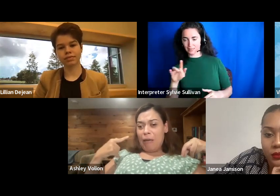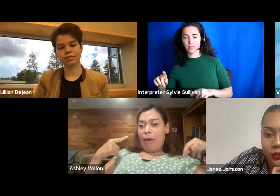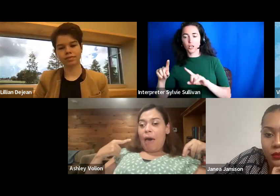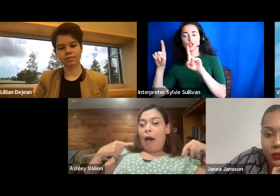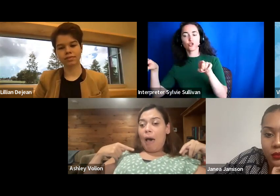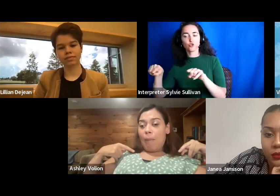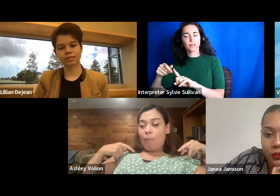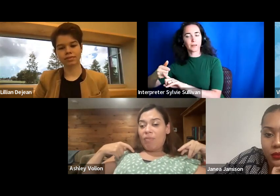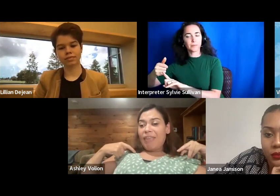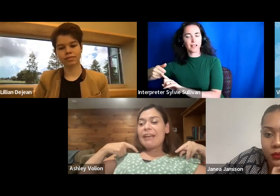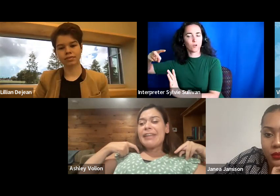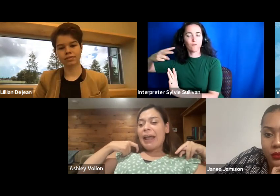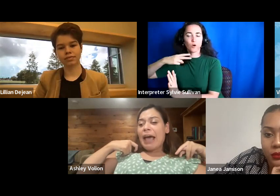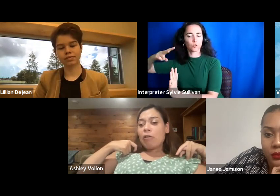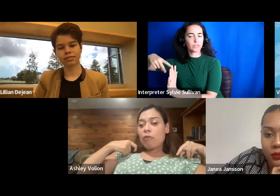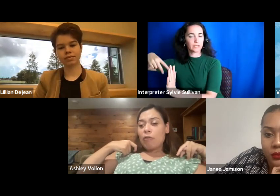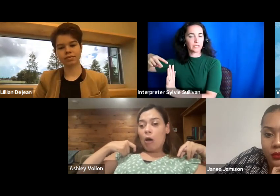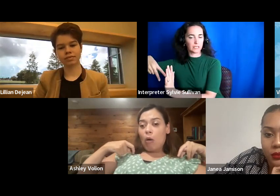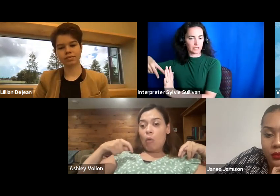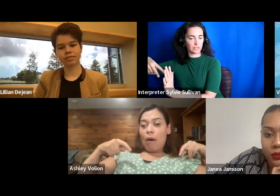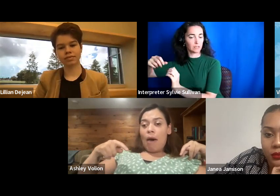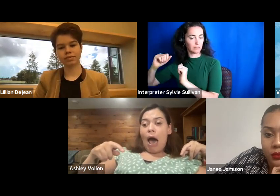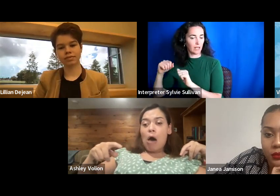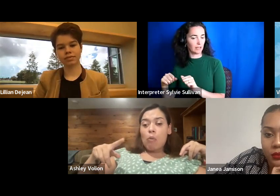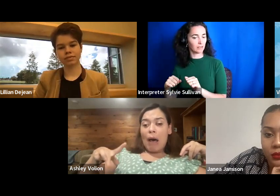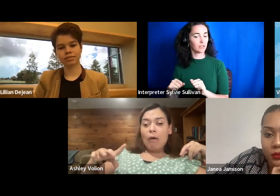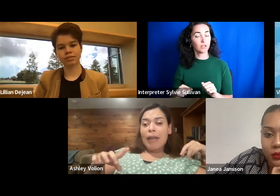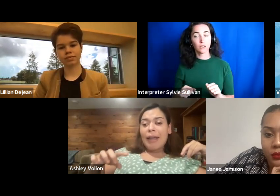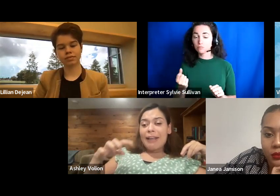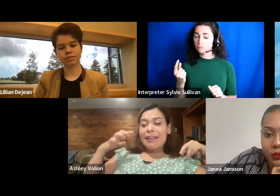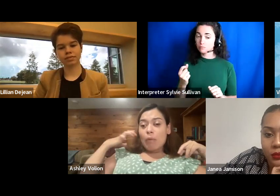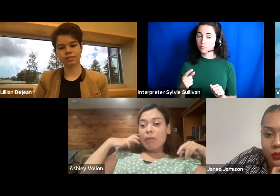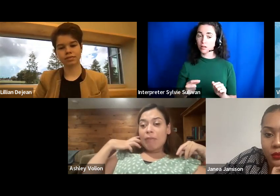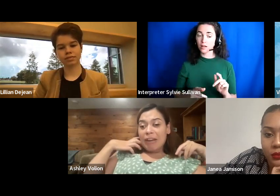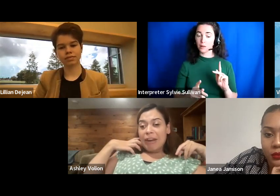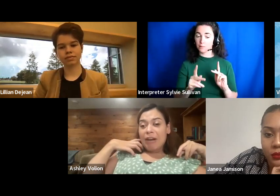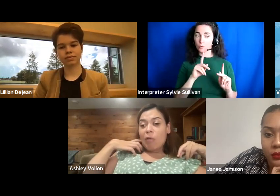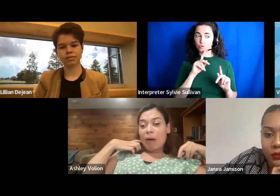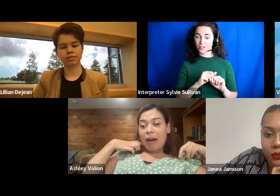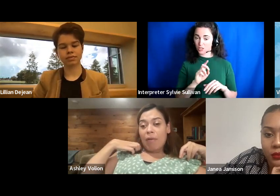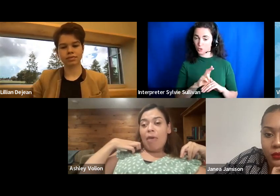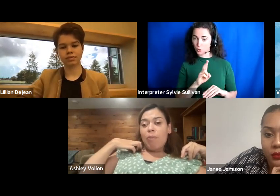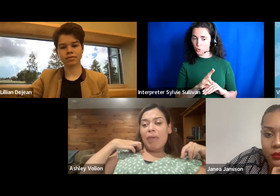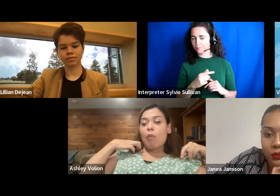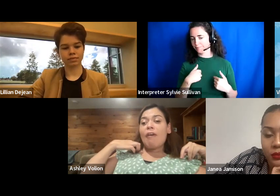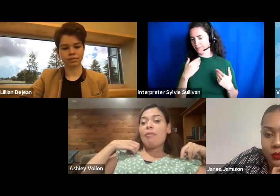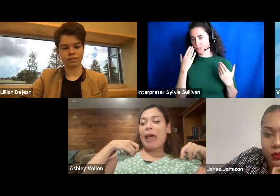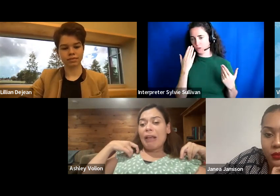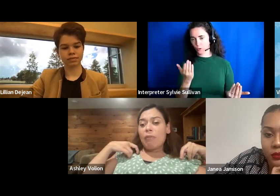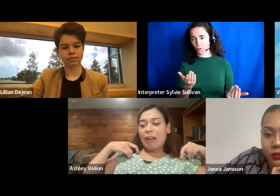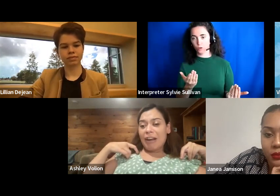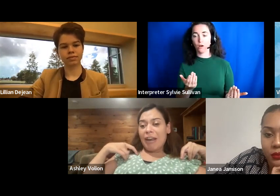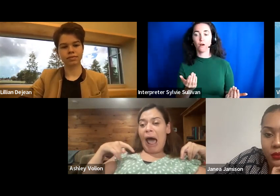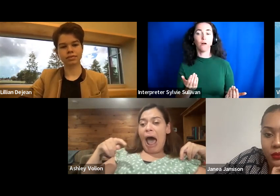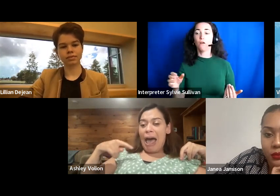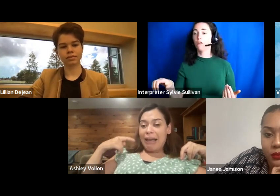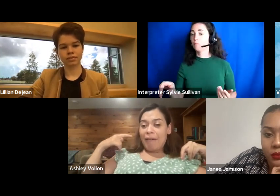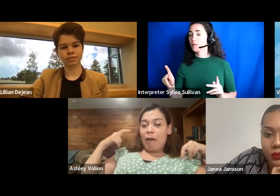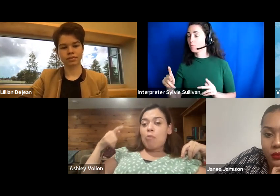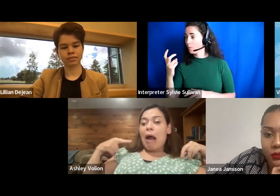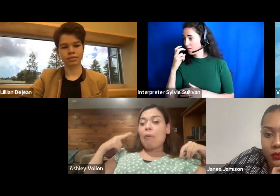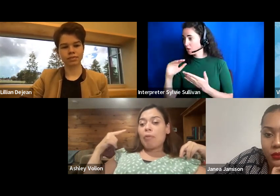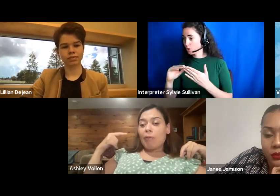Like, I said. I don't know how well it gets implemented, or if people other blind community have problems with it.